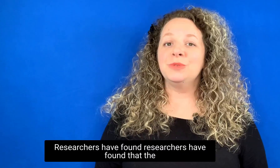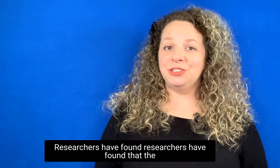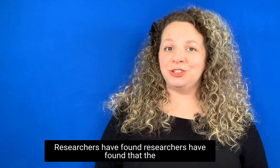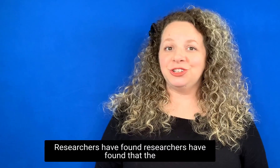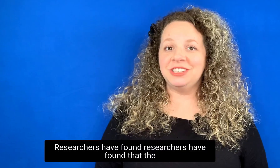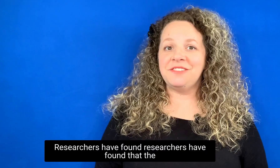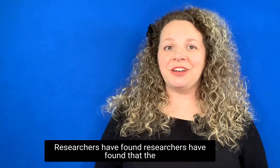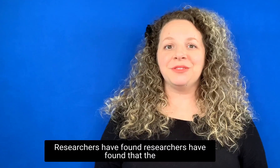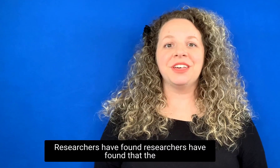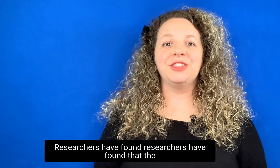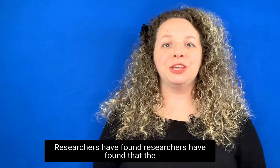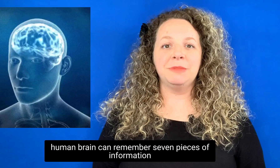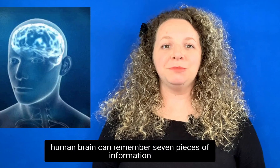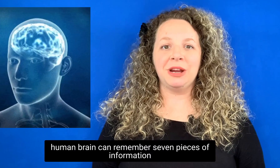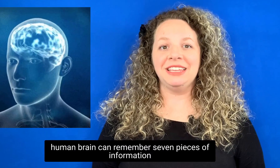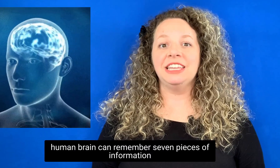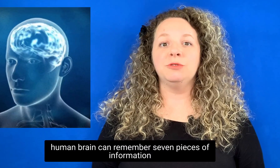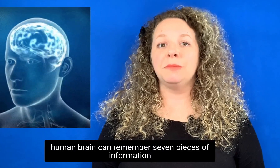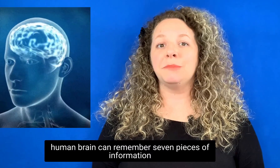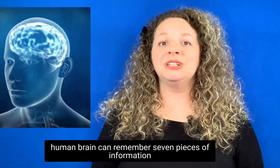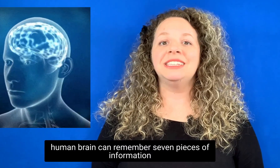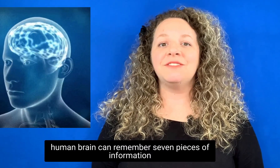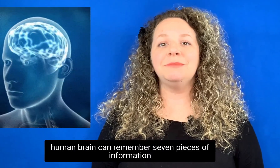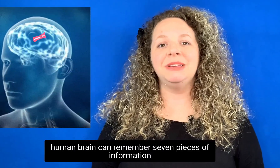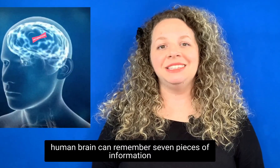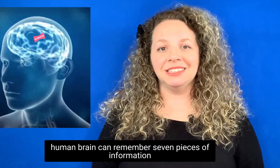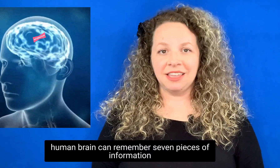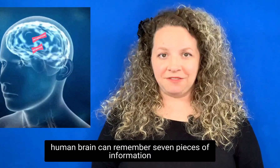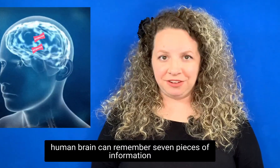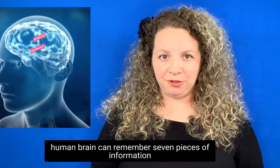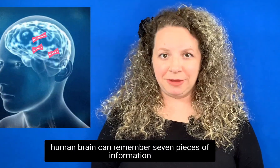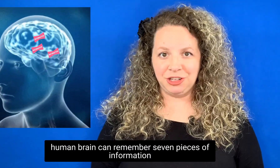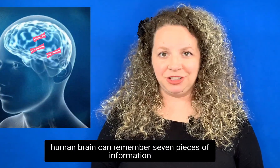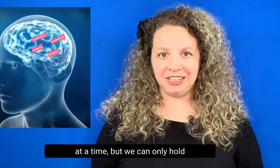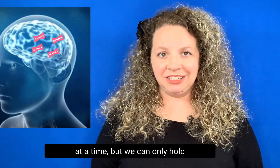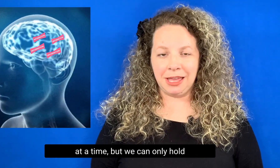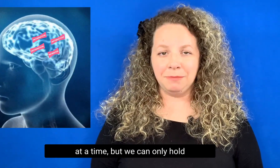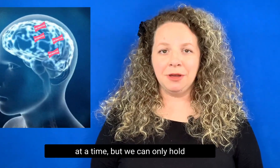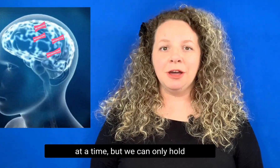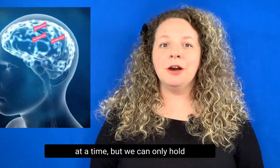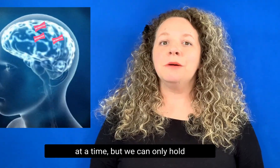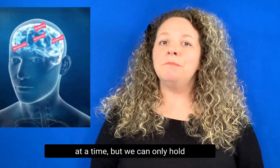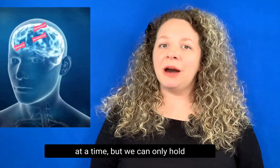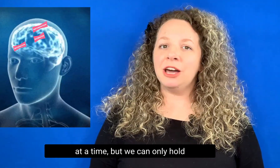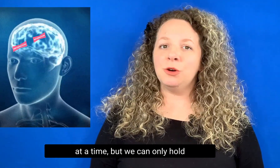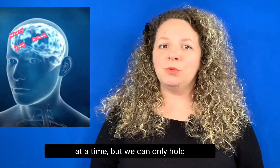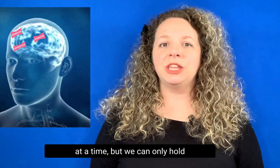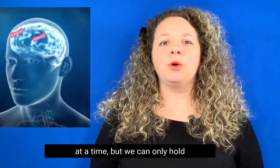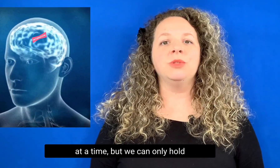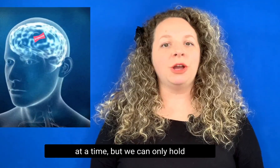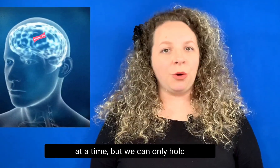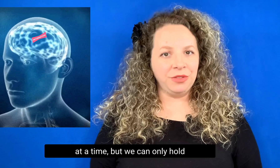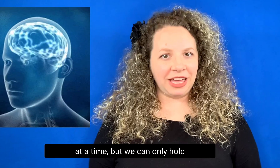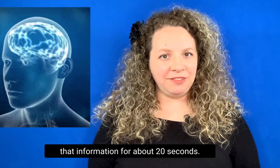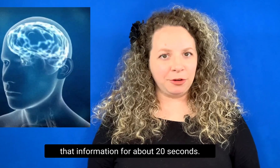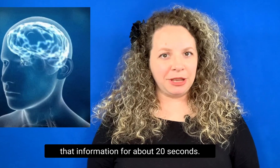Researchers have found that the human brain can remember seven pieces of information at a time, but we can only hold that information